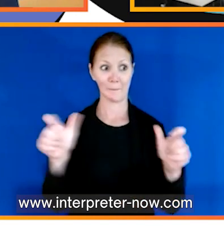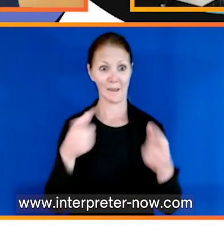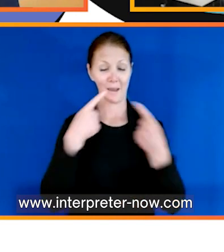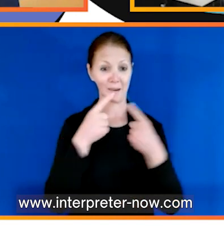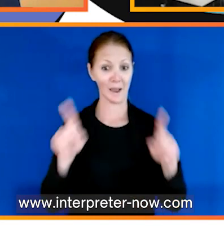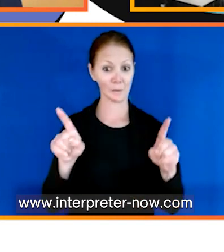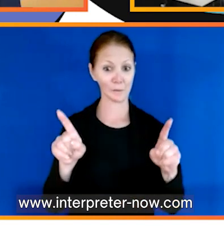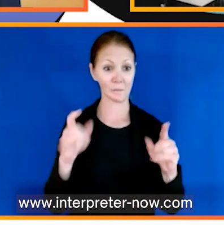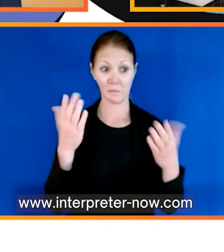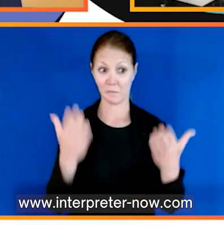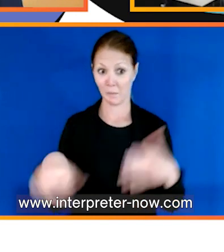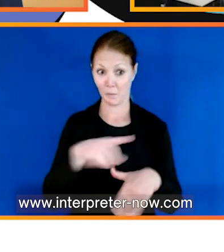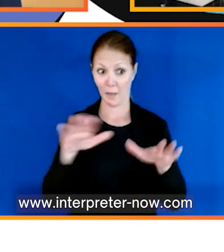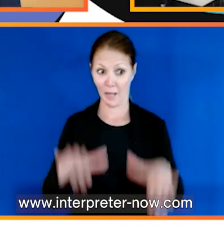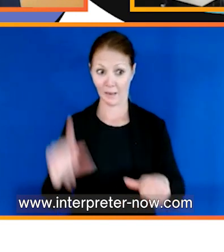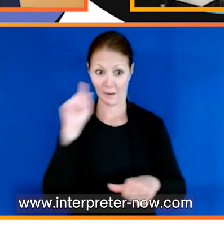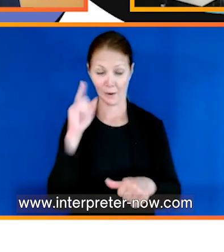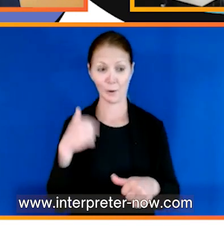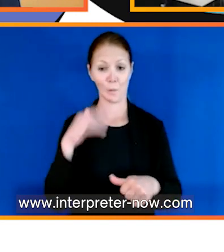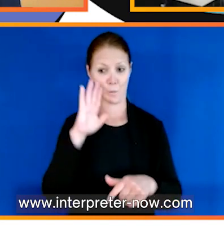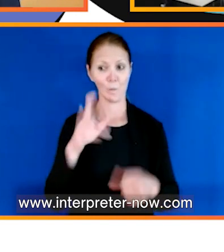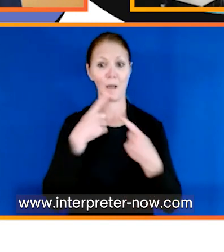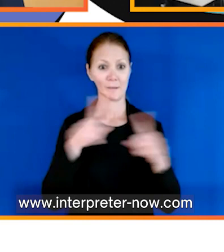If you haven't heard it yet, we'll announce it here in this podcast.